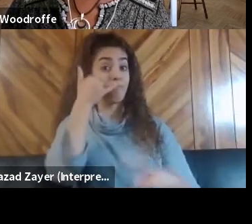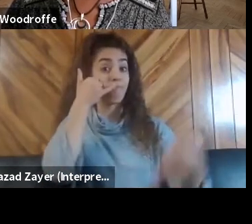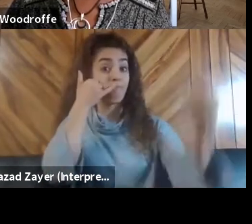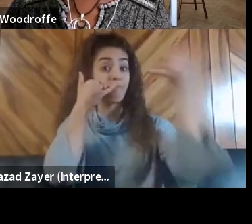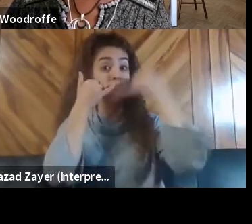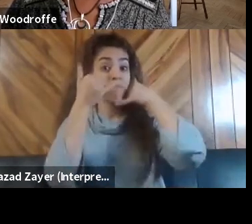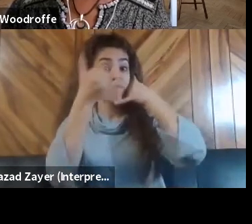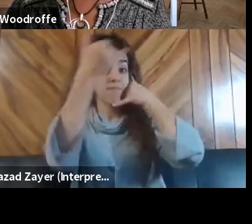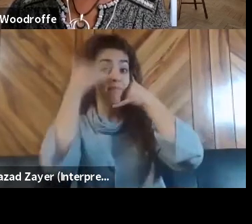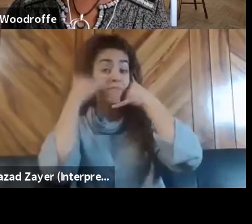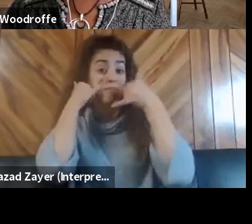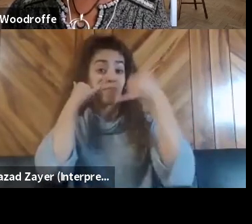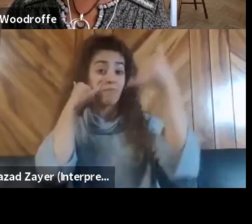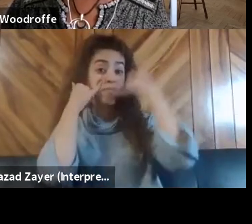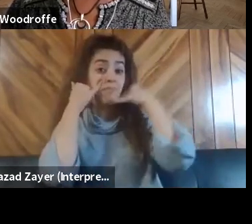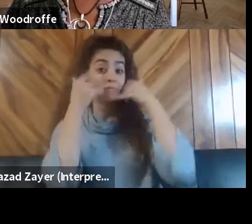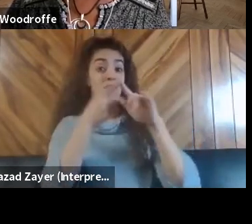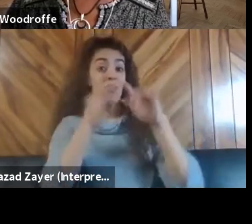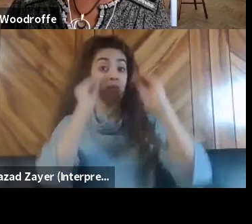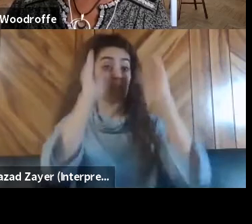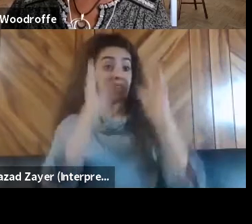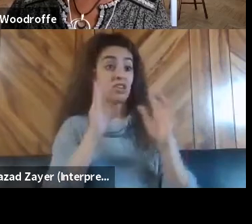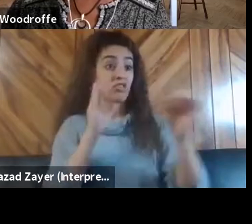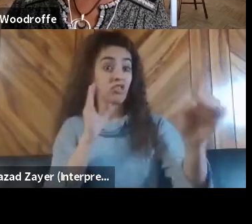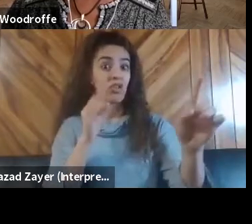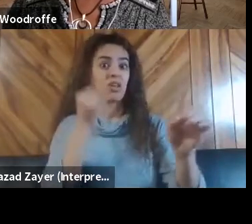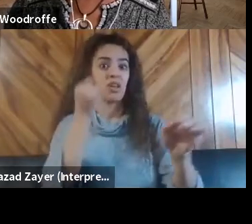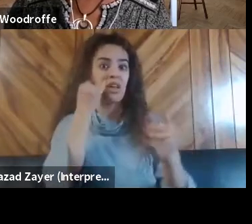ever contacted me to say, Oh, your son did brilliantly on this